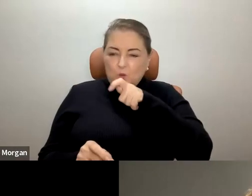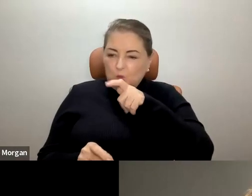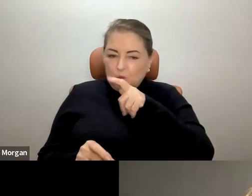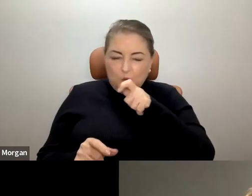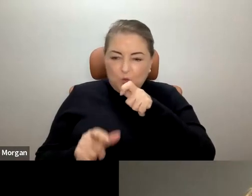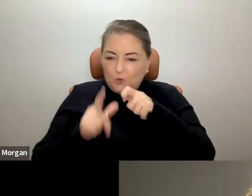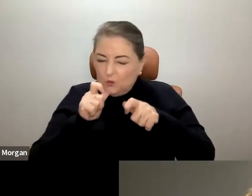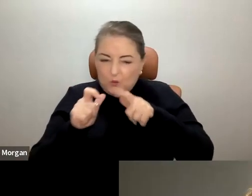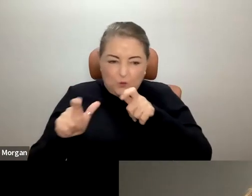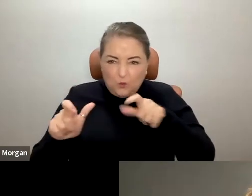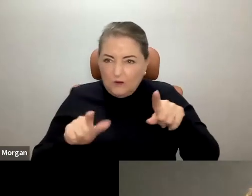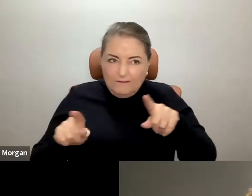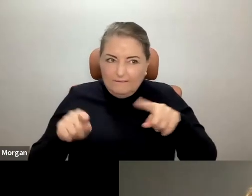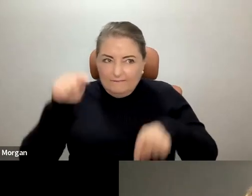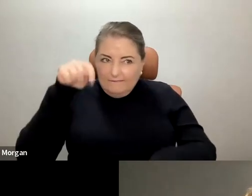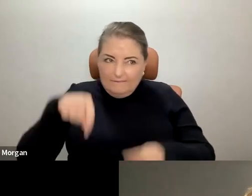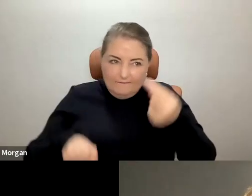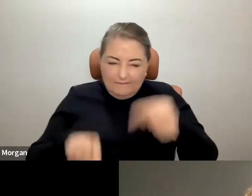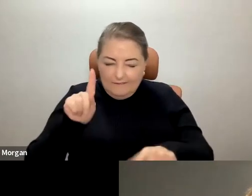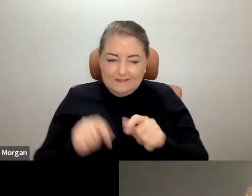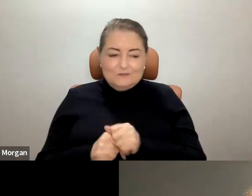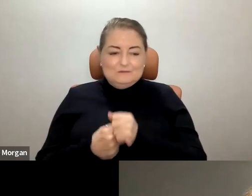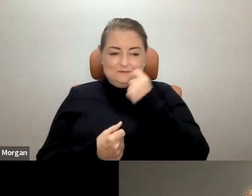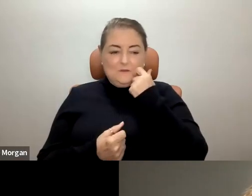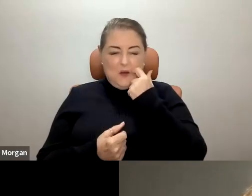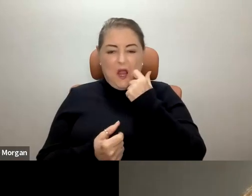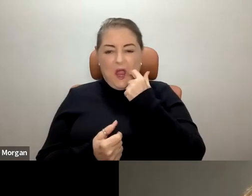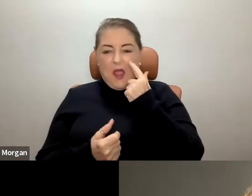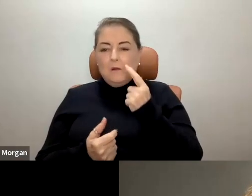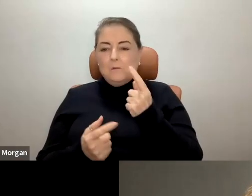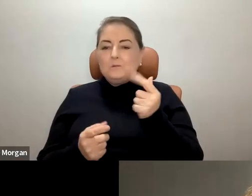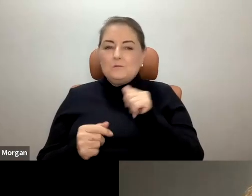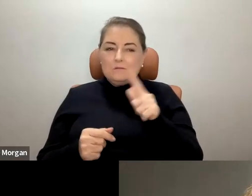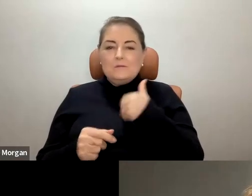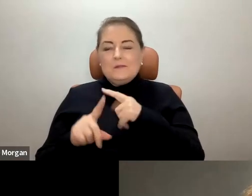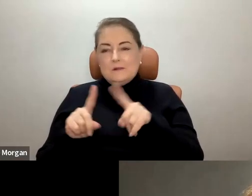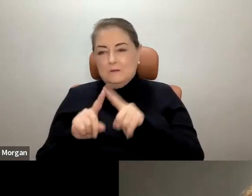can go both directions. So [Rebecca Mushtare] Yeah. And that, you know, we all have different positionality and